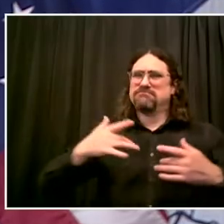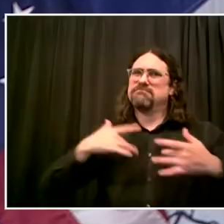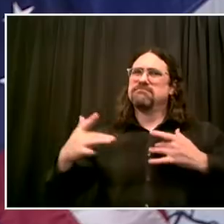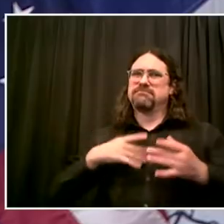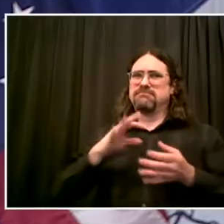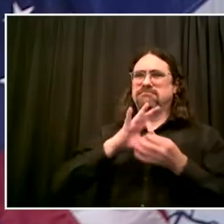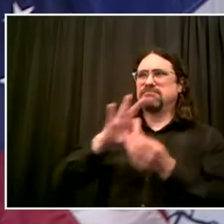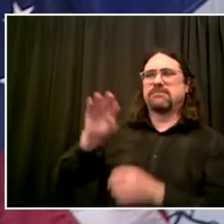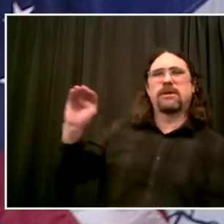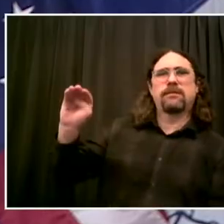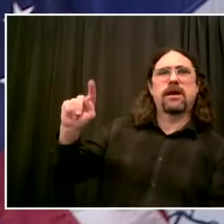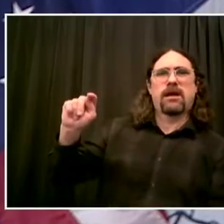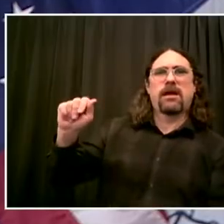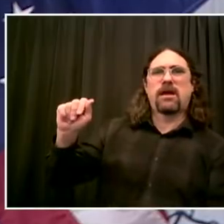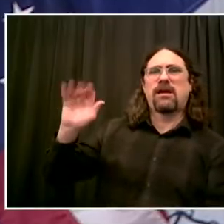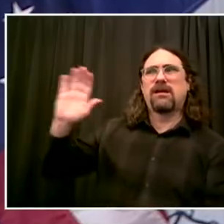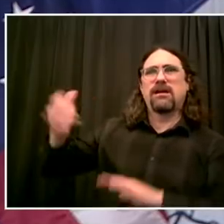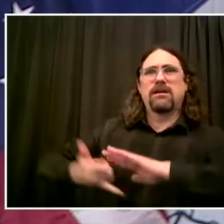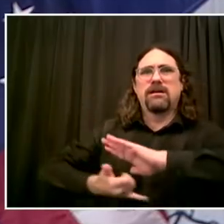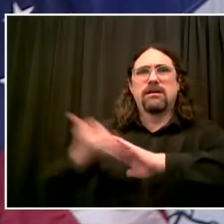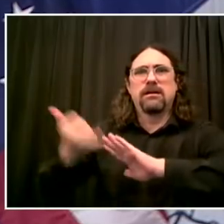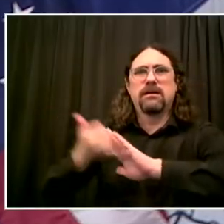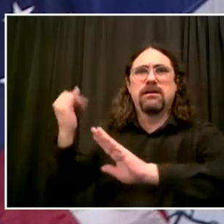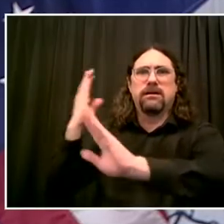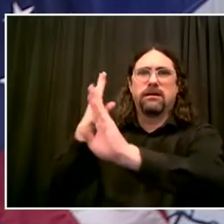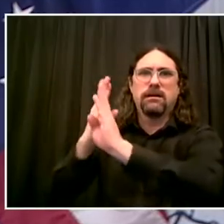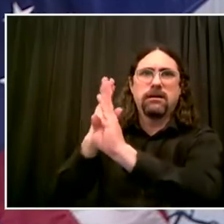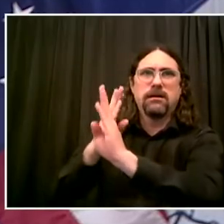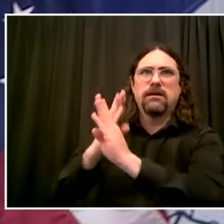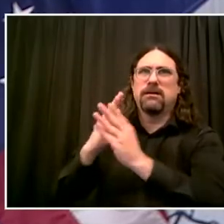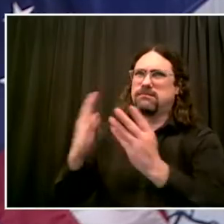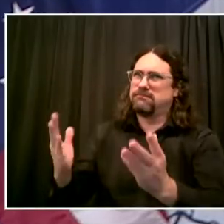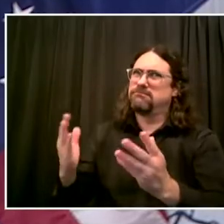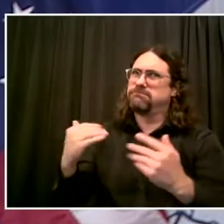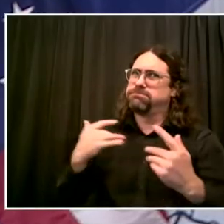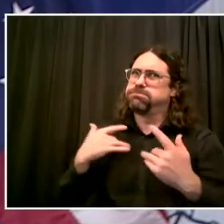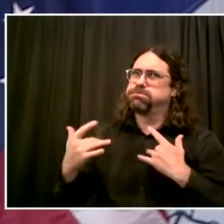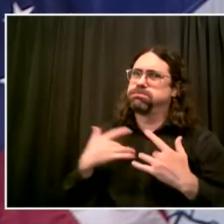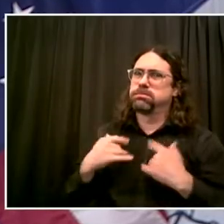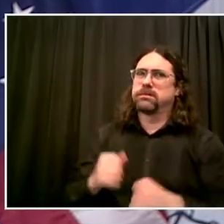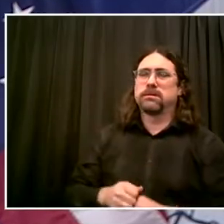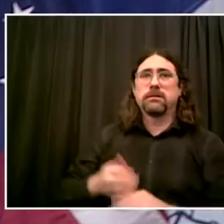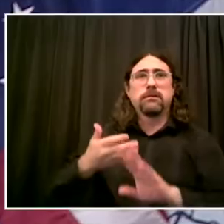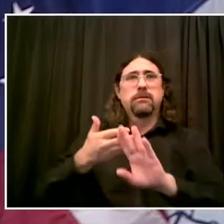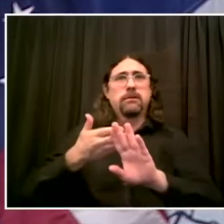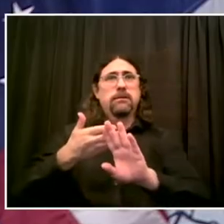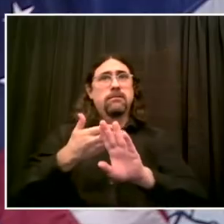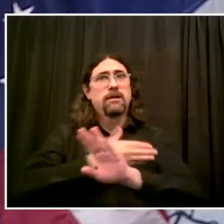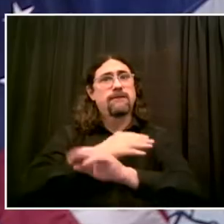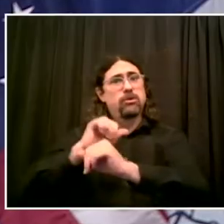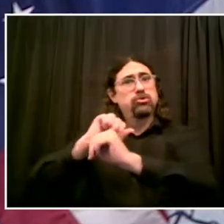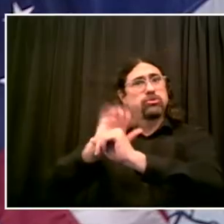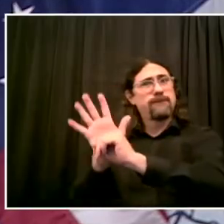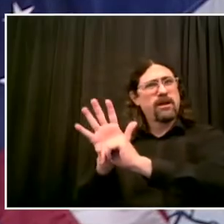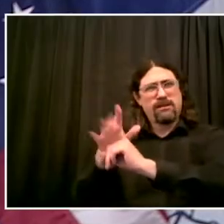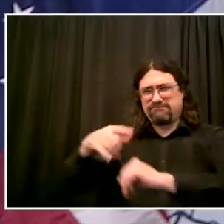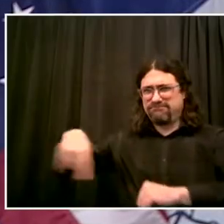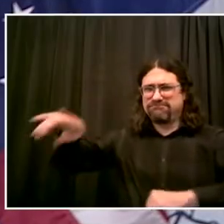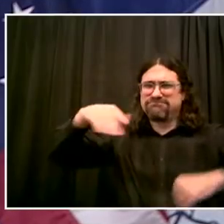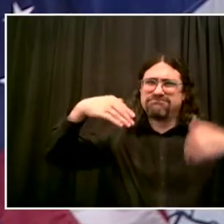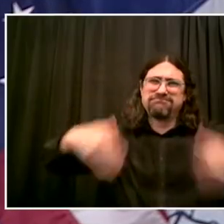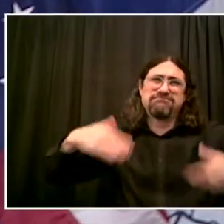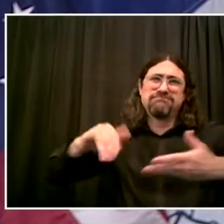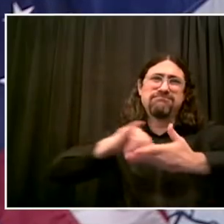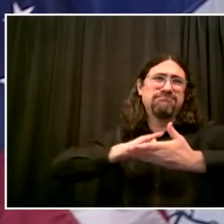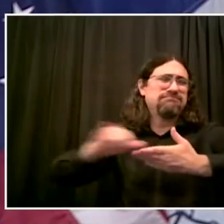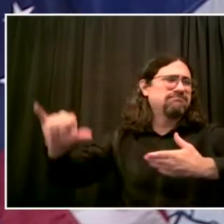WE NEED TO MAKE